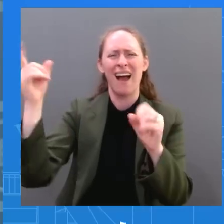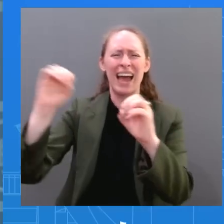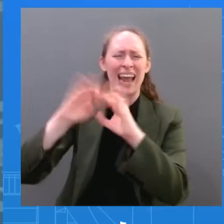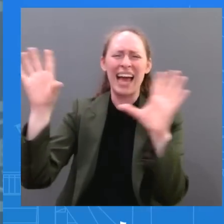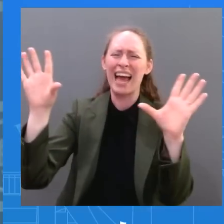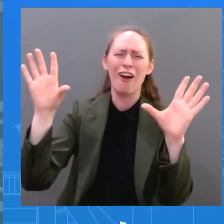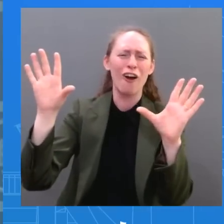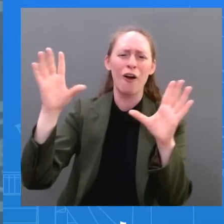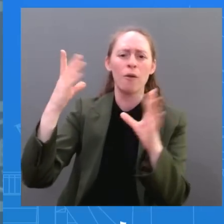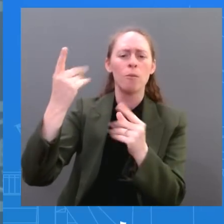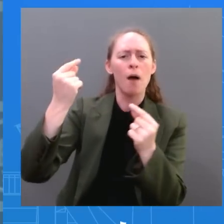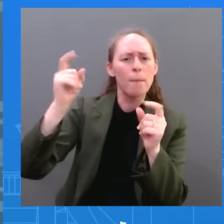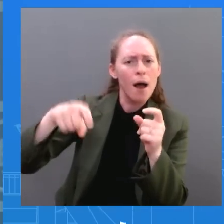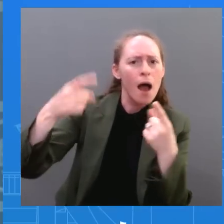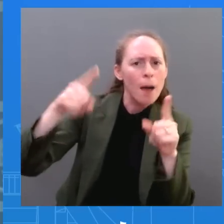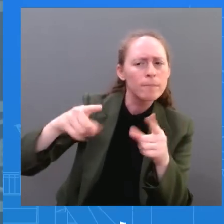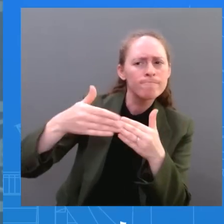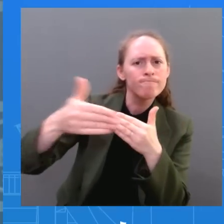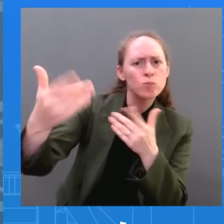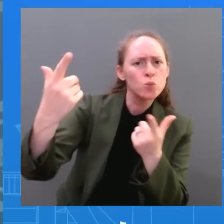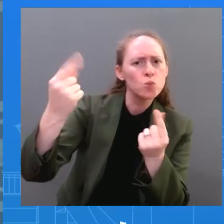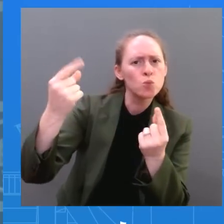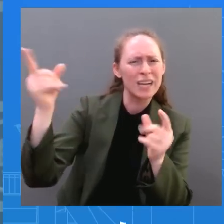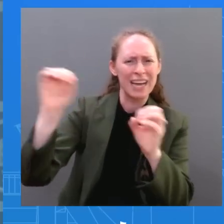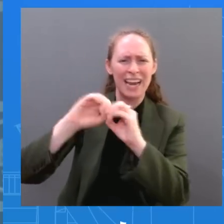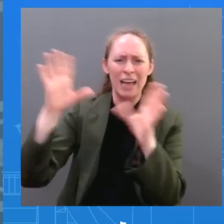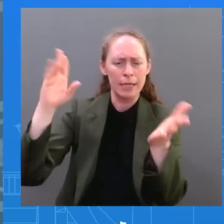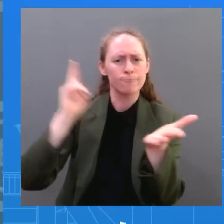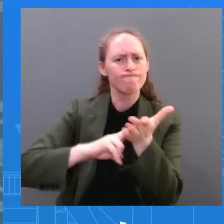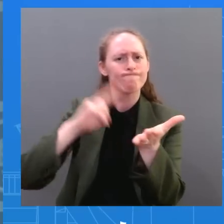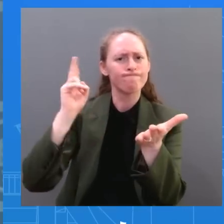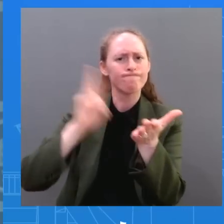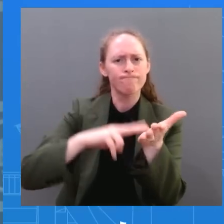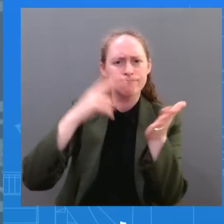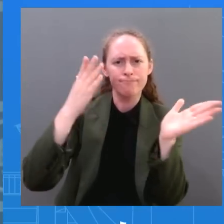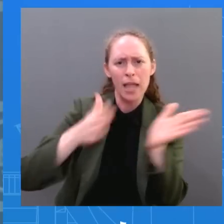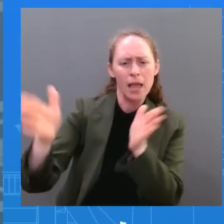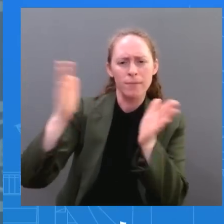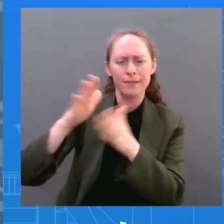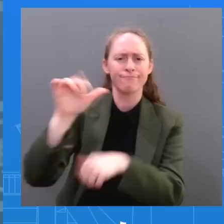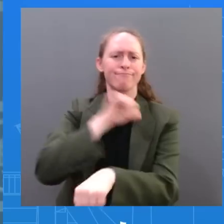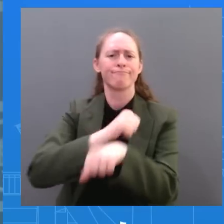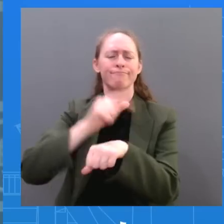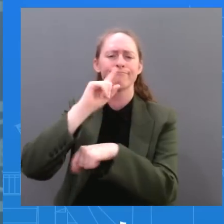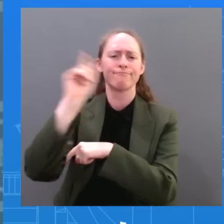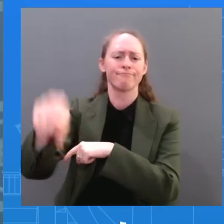He put out two executive authorities that lays out ways that we can protect women.